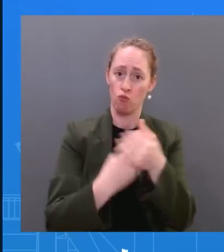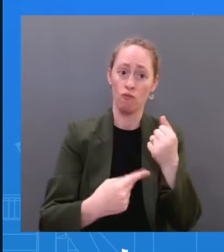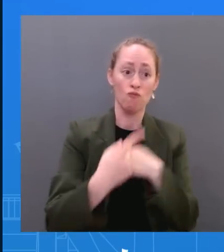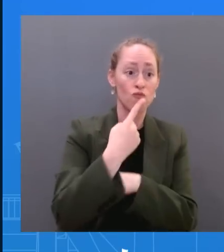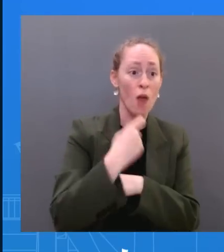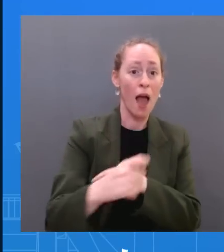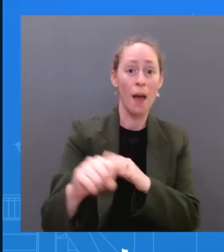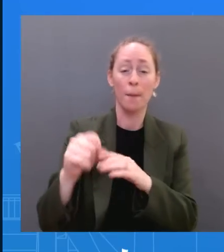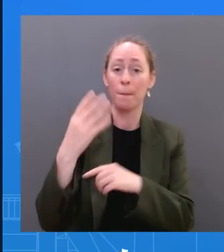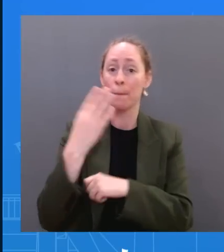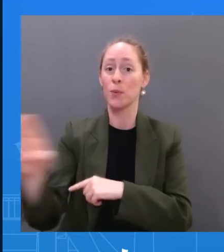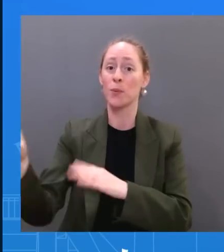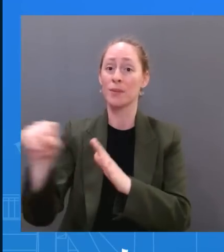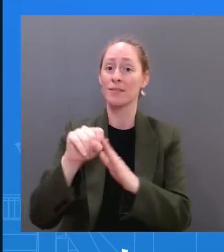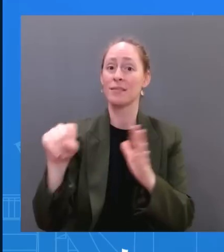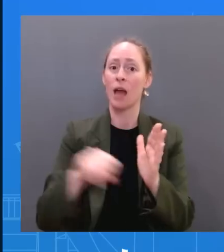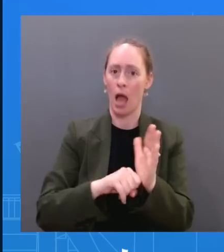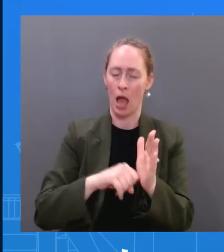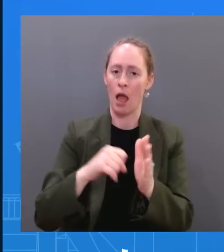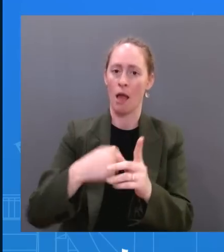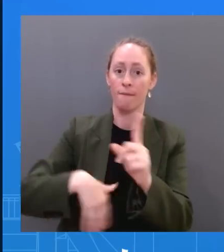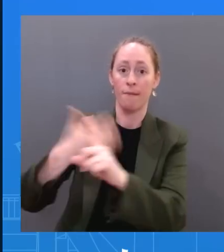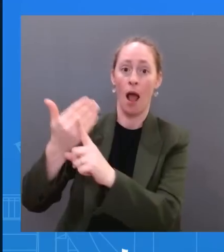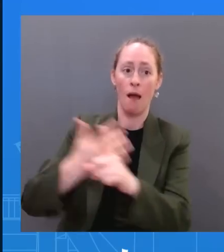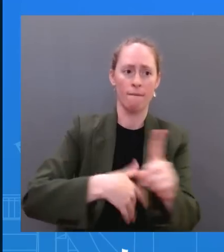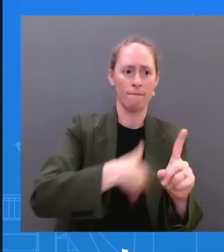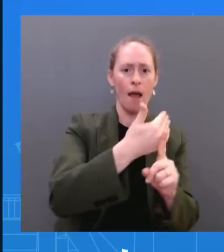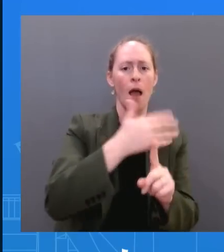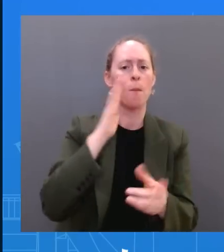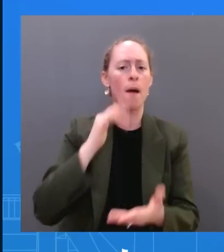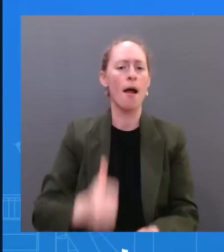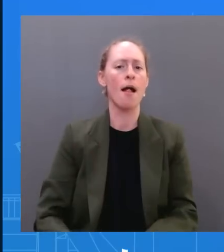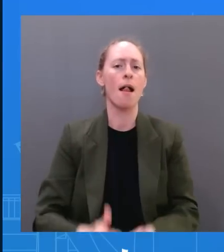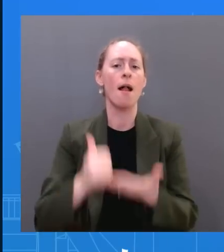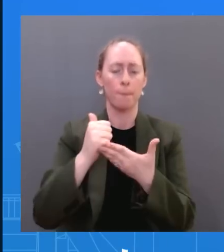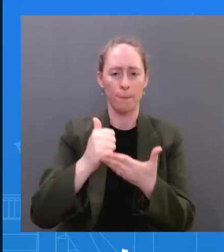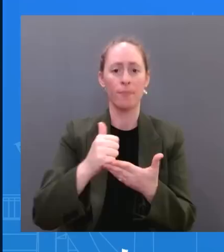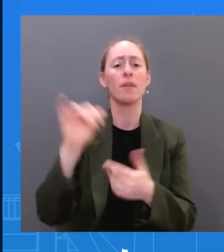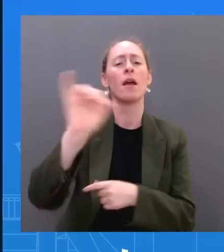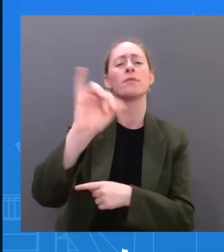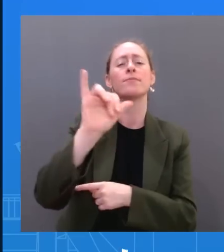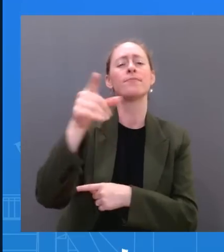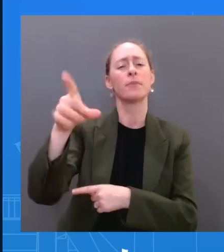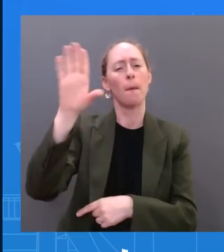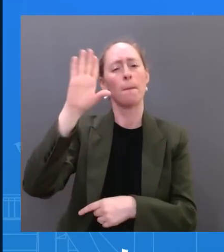"the boyfriend loophole," those things will help to save lives. Do we need to do more? Absolutely.